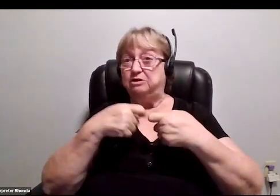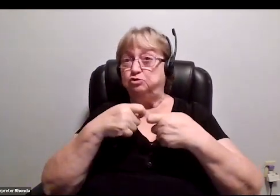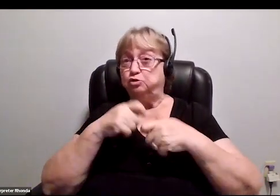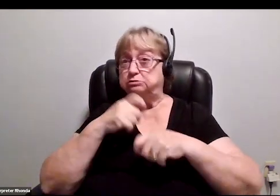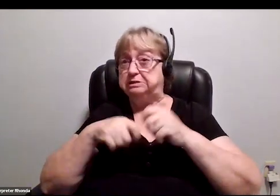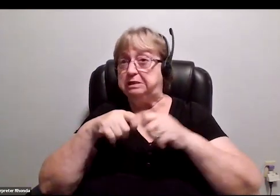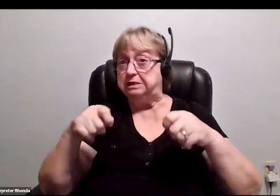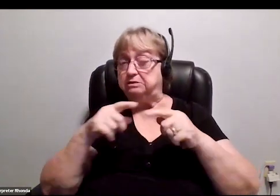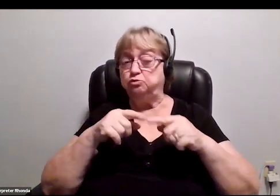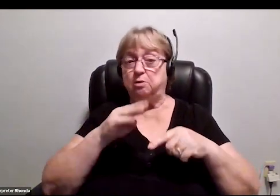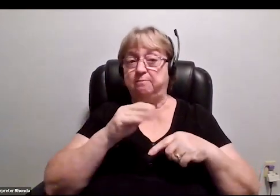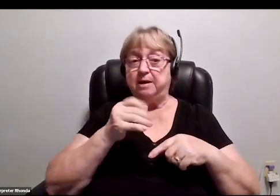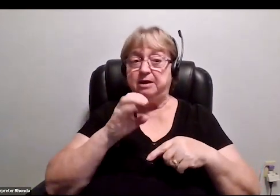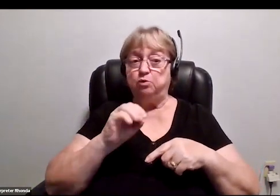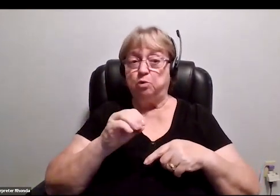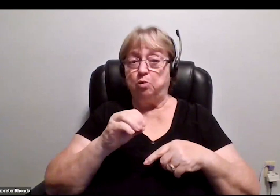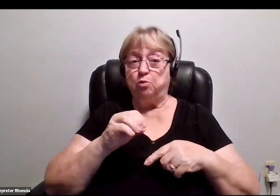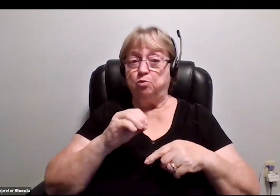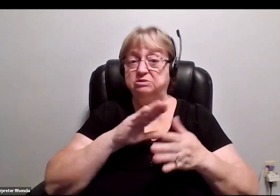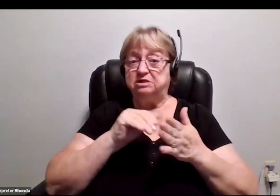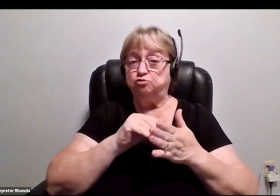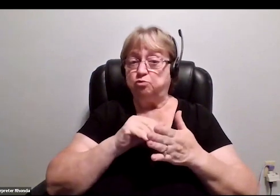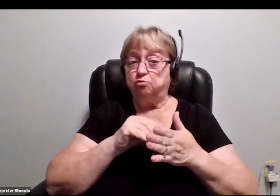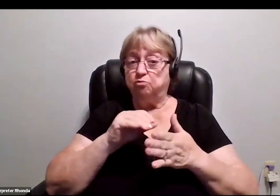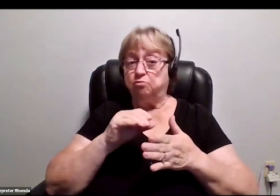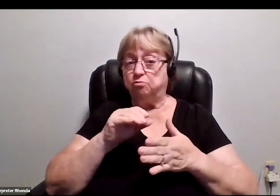it would not disintegrate in water and this was pretty effective.